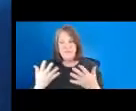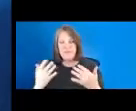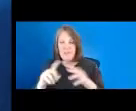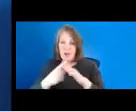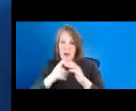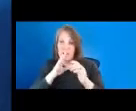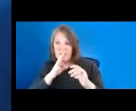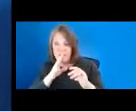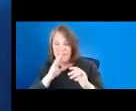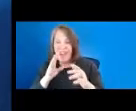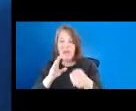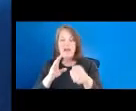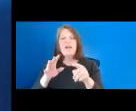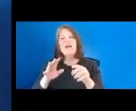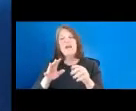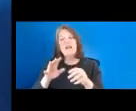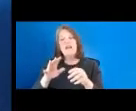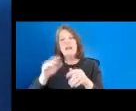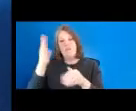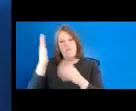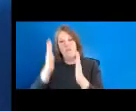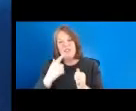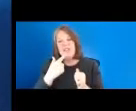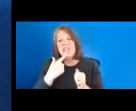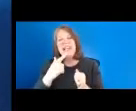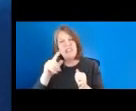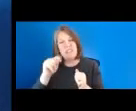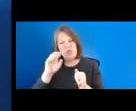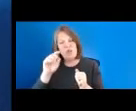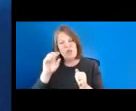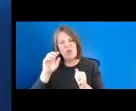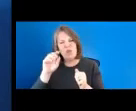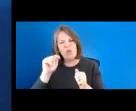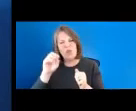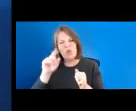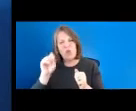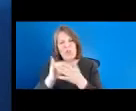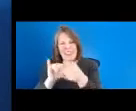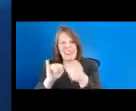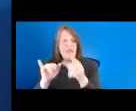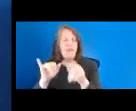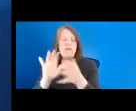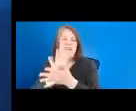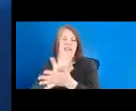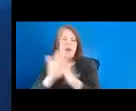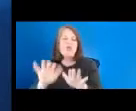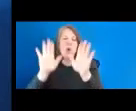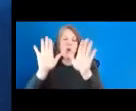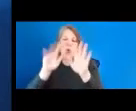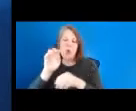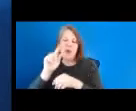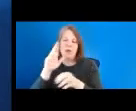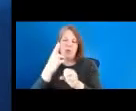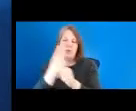a great tool to use. You can include slideshows 16:29:13 within the poster itself. They will